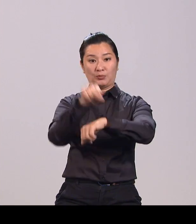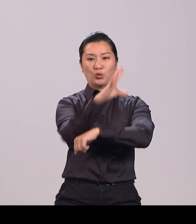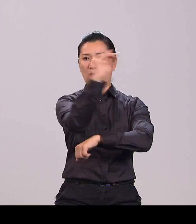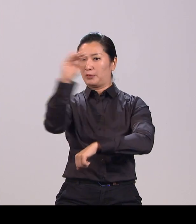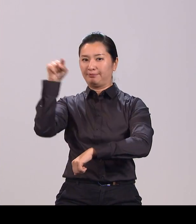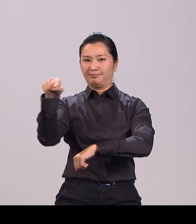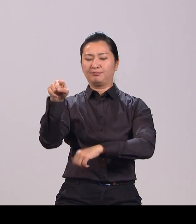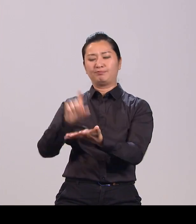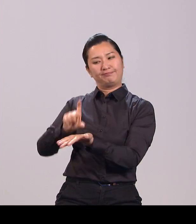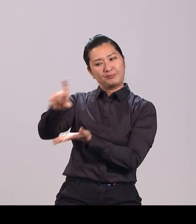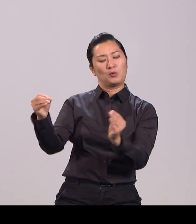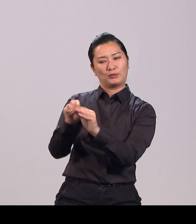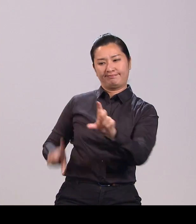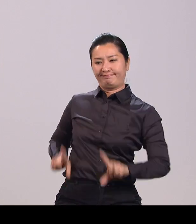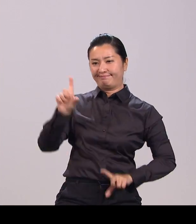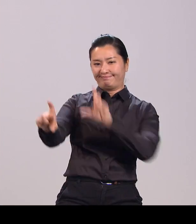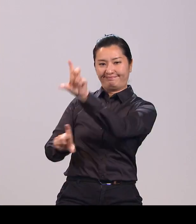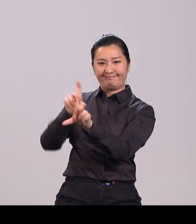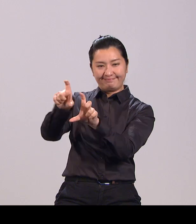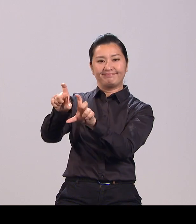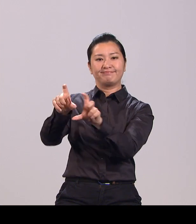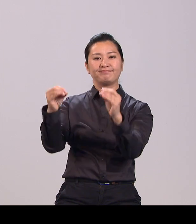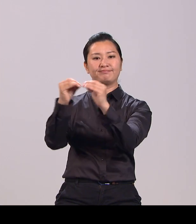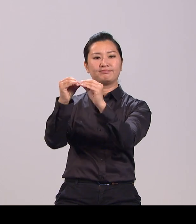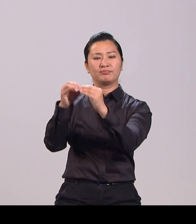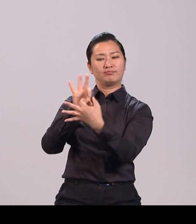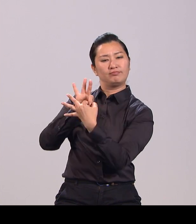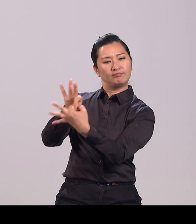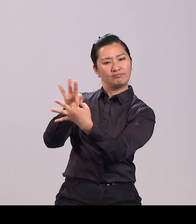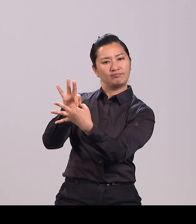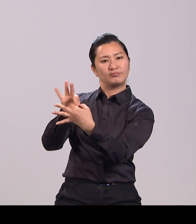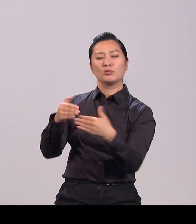And including to refresh our longstanding cooperation in BBK (Batam, Bintan, Karimun),